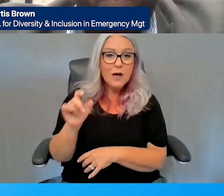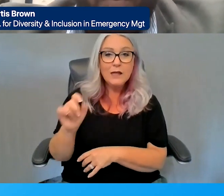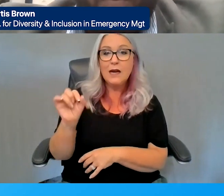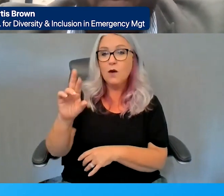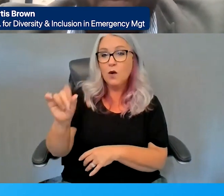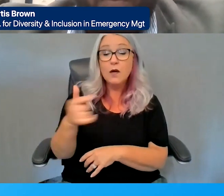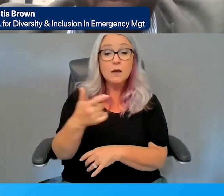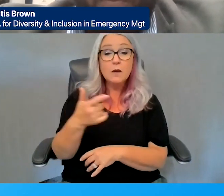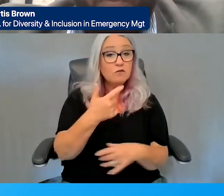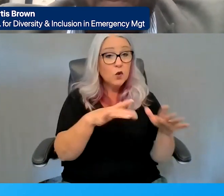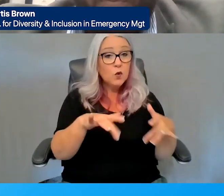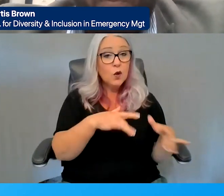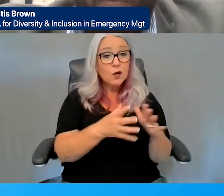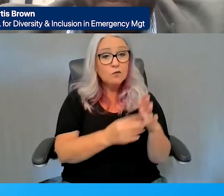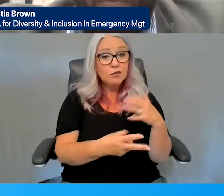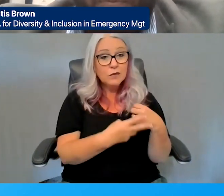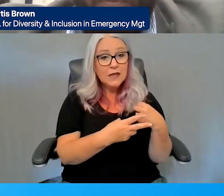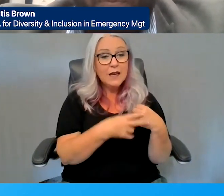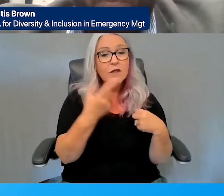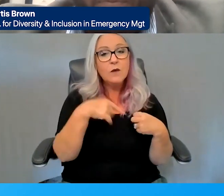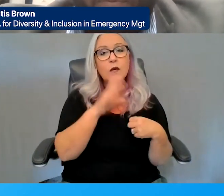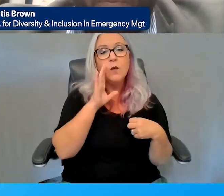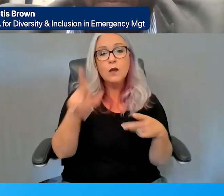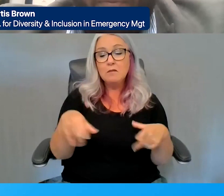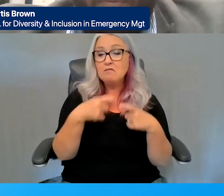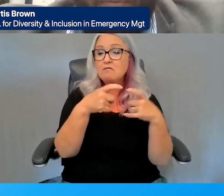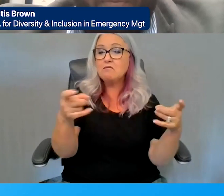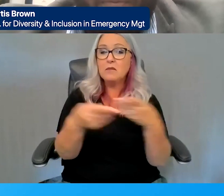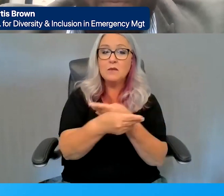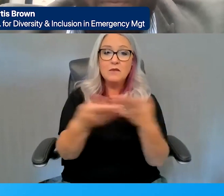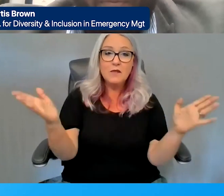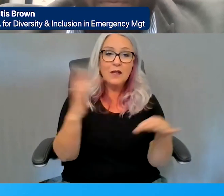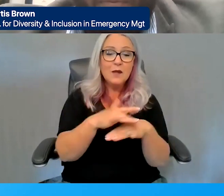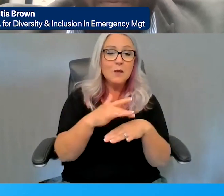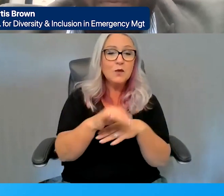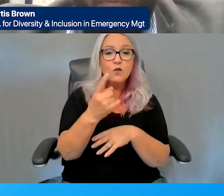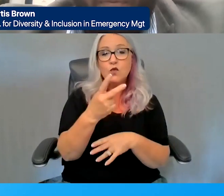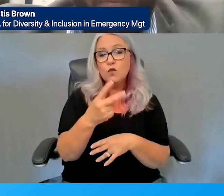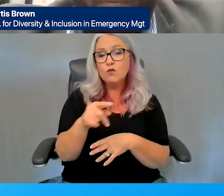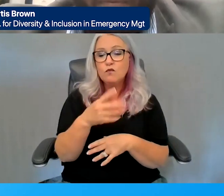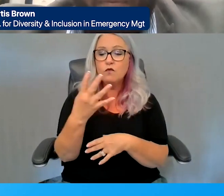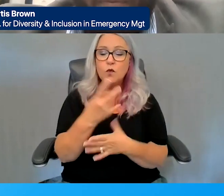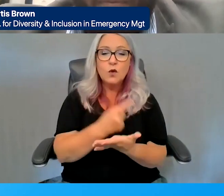on our YouTube channel within two to four weeks. Thanks again to everyone and we hope to see you back tomorrow for the final